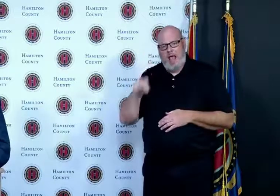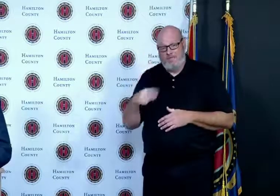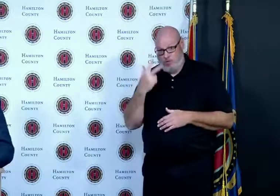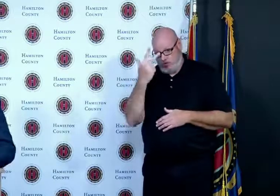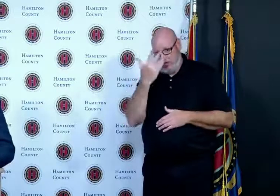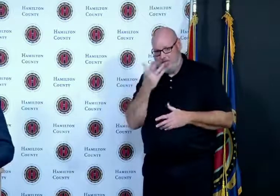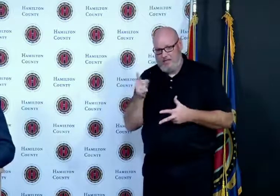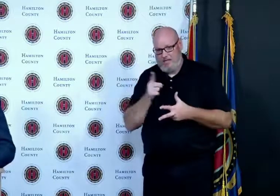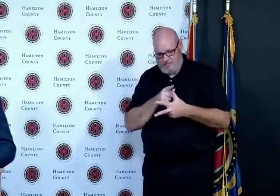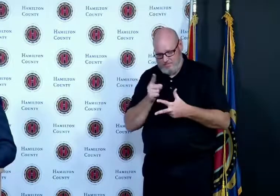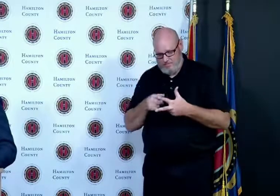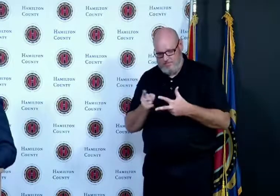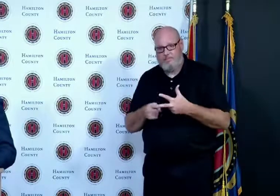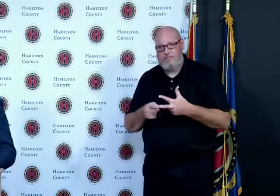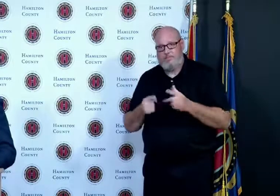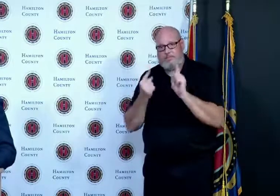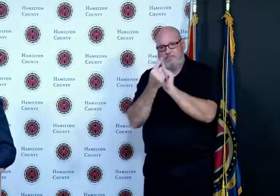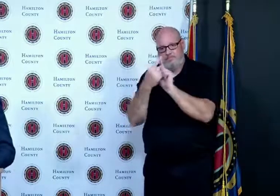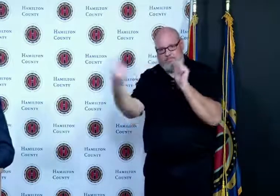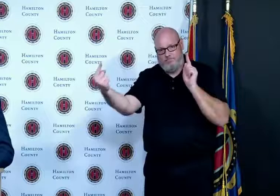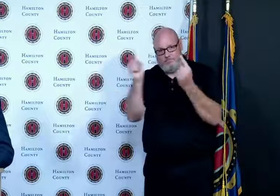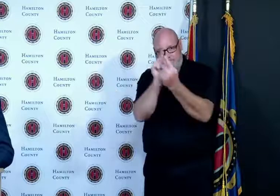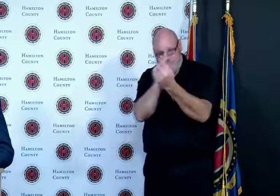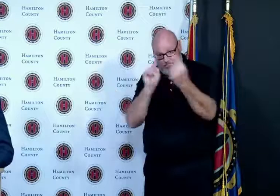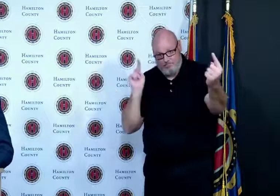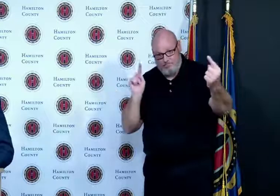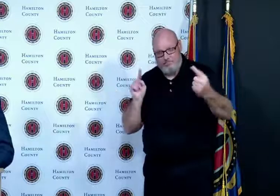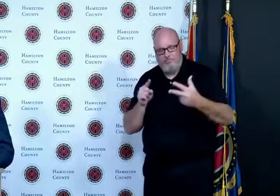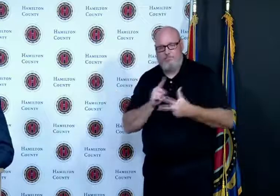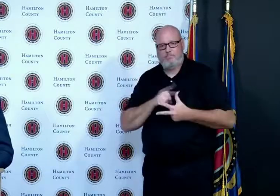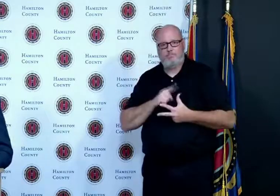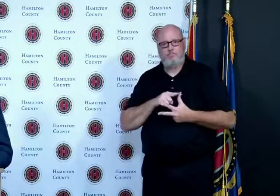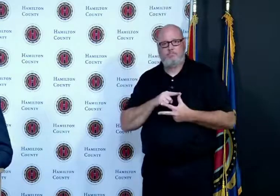have not yet reached hurt immunity we're working closer towards it and we have been working with